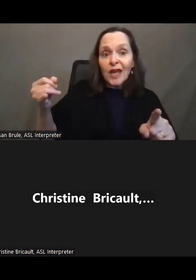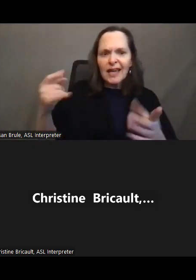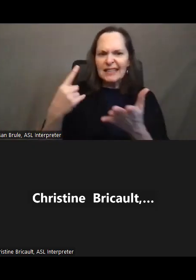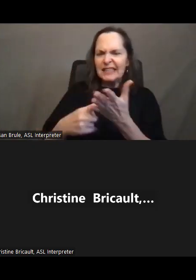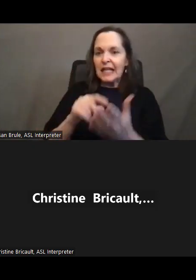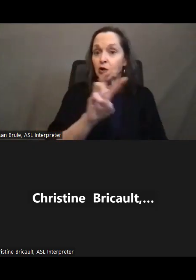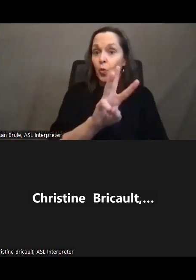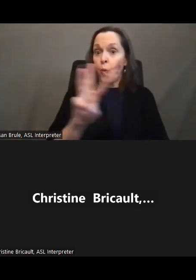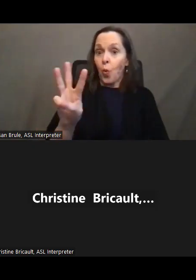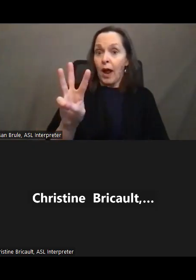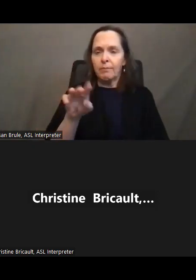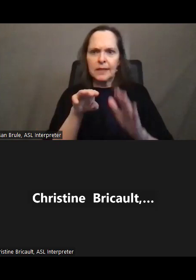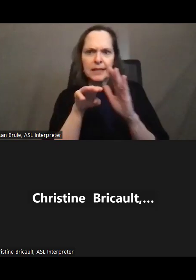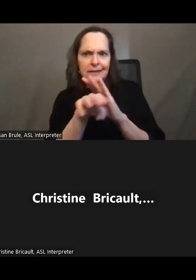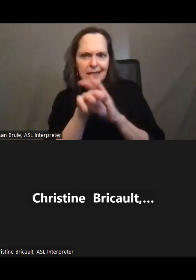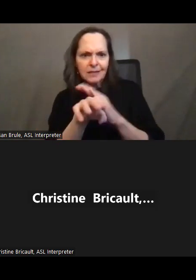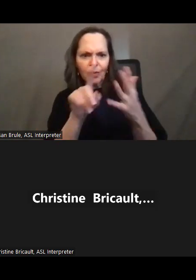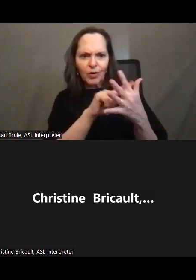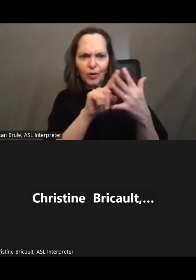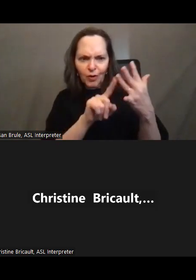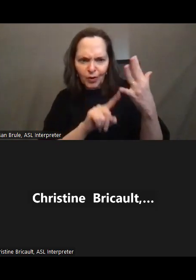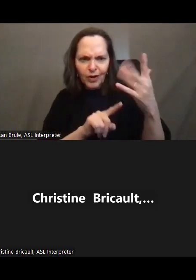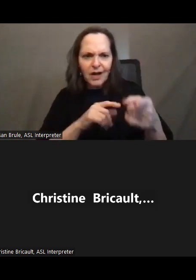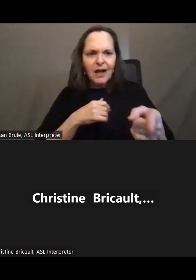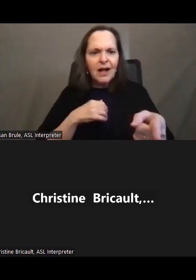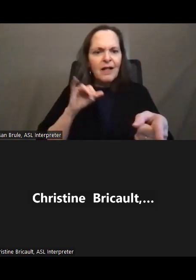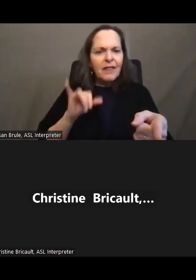We have MOD's guidance for hosting accessible virtual meetings.